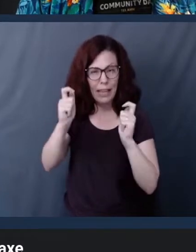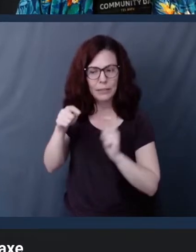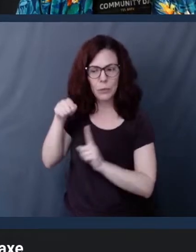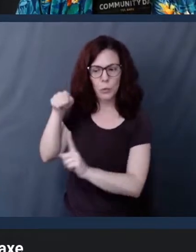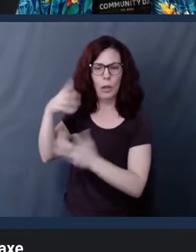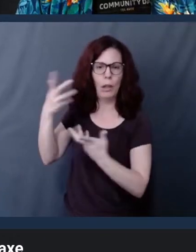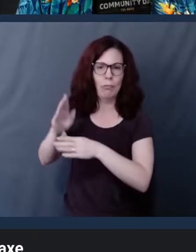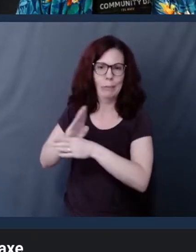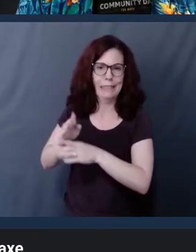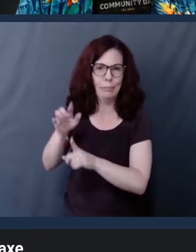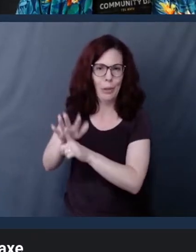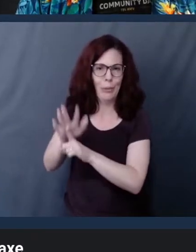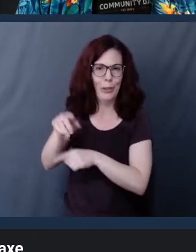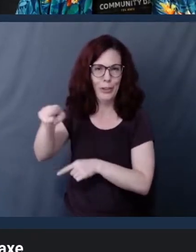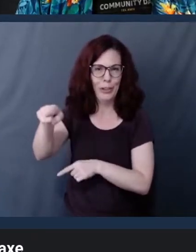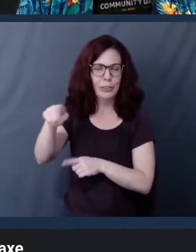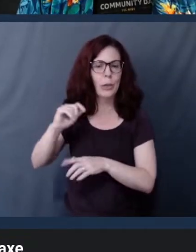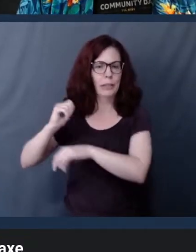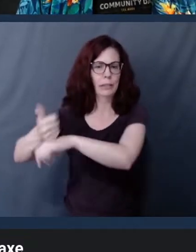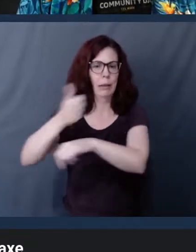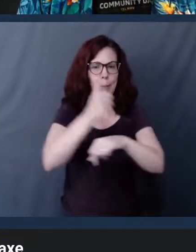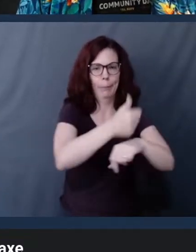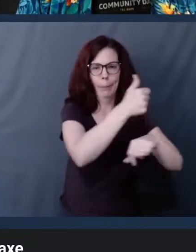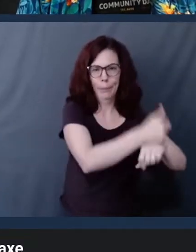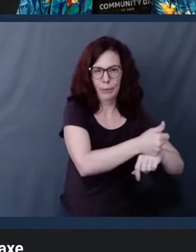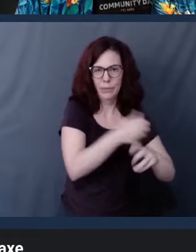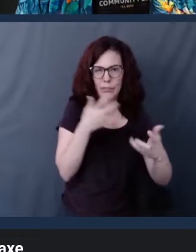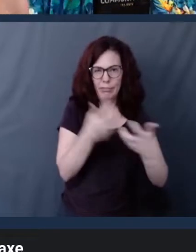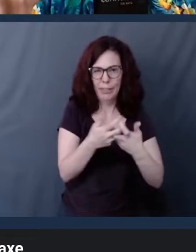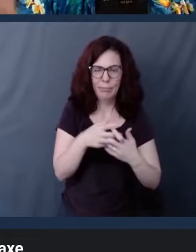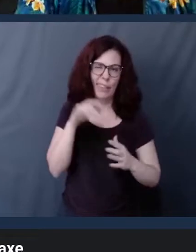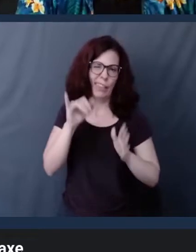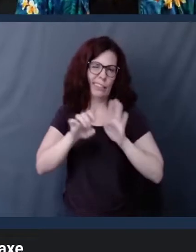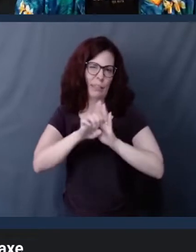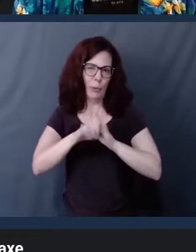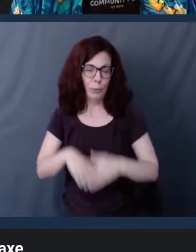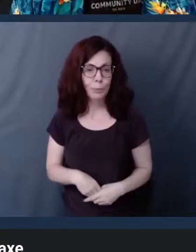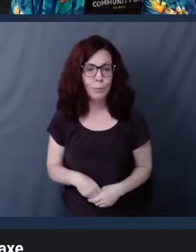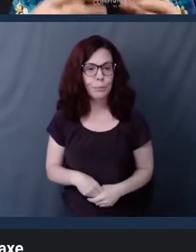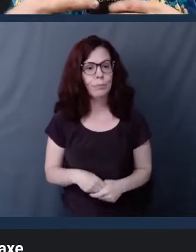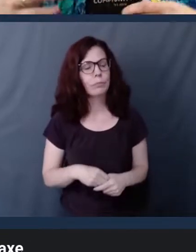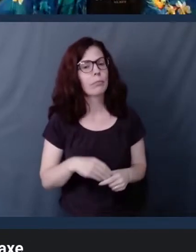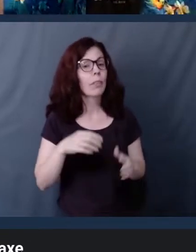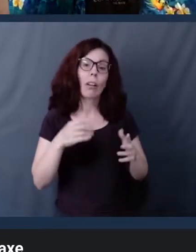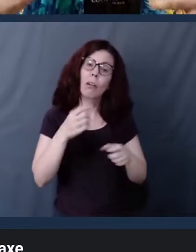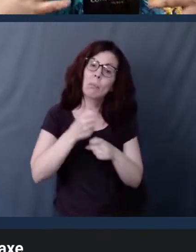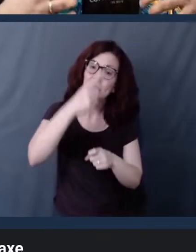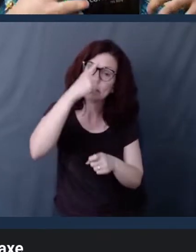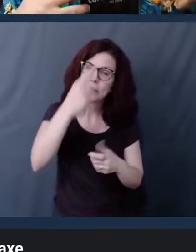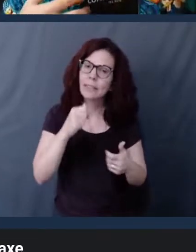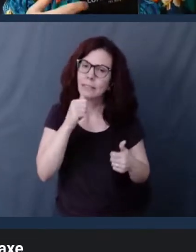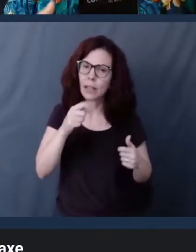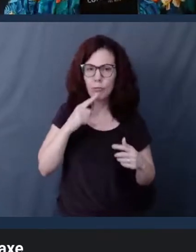So that's basically an example of heat mapping. Excellent, yeah, it makes a lot of sense. So it's not about the body temperatures.